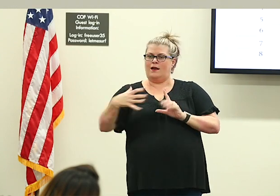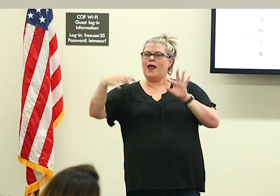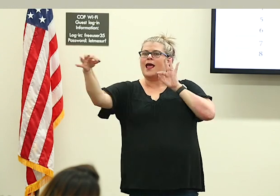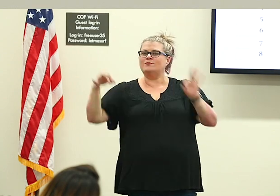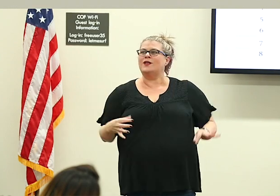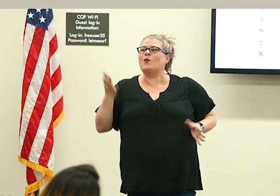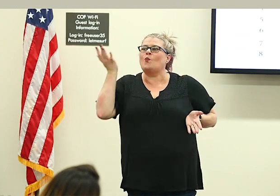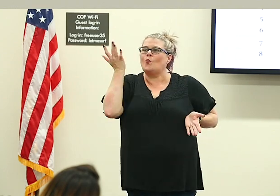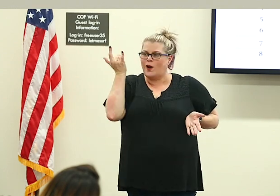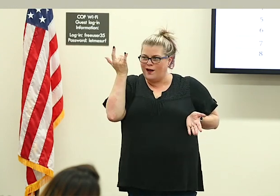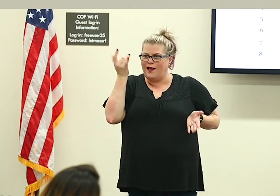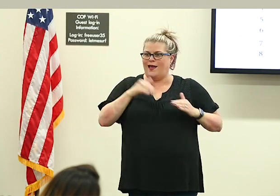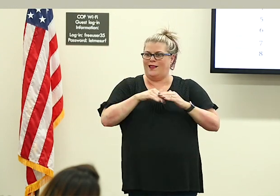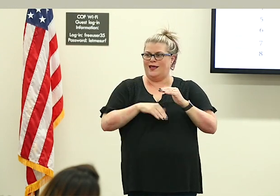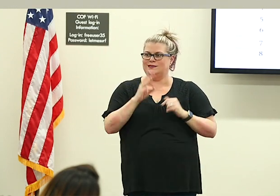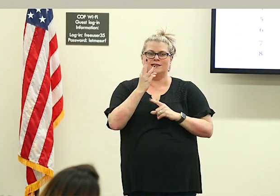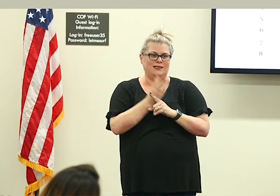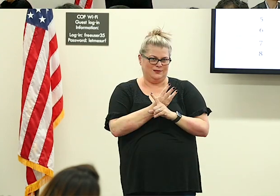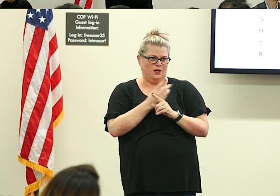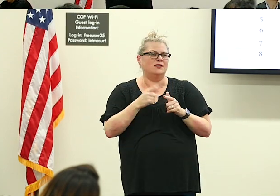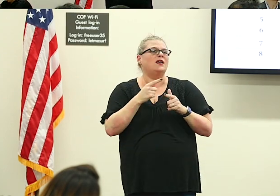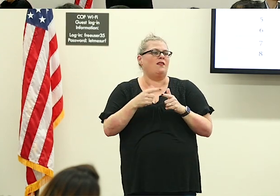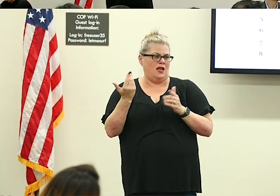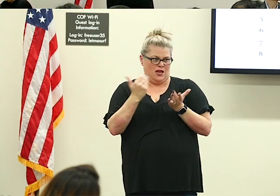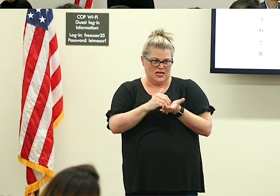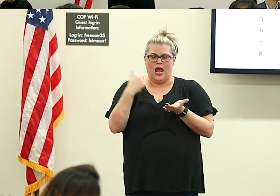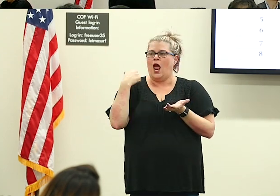less than six months, and we can look at it. Okay. - Yeah.